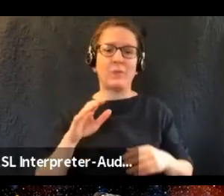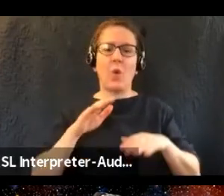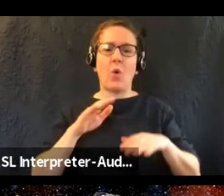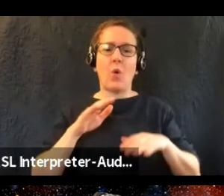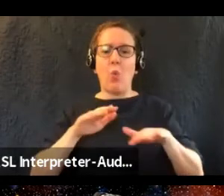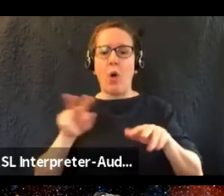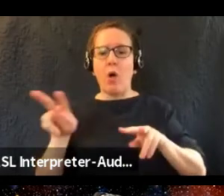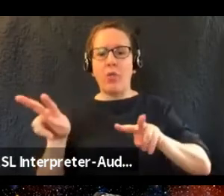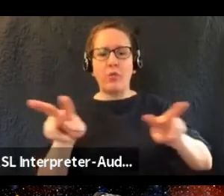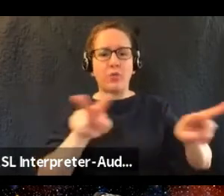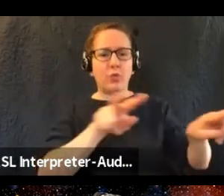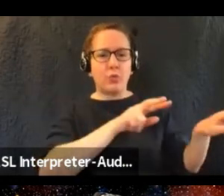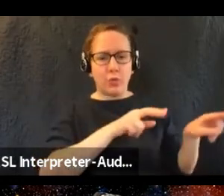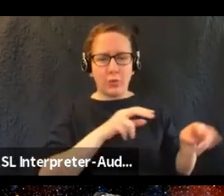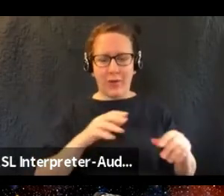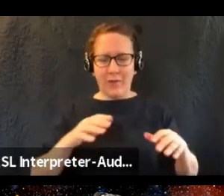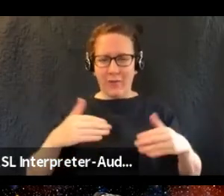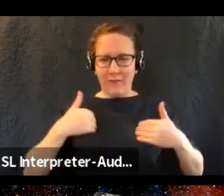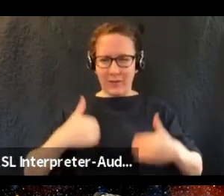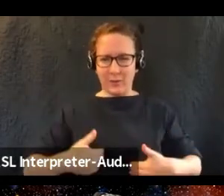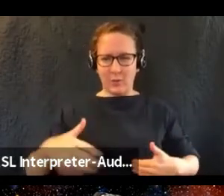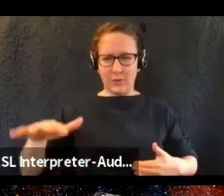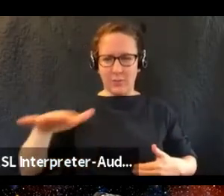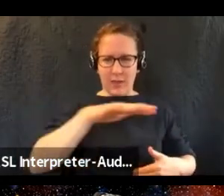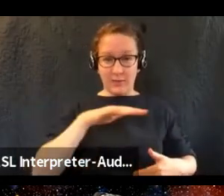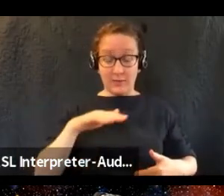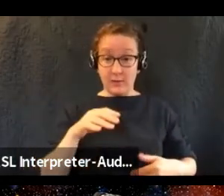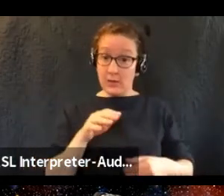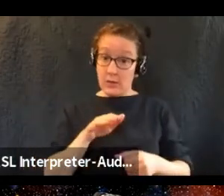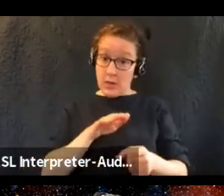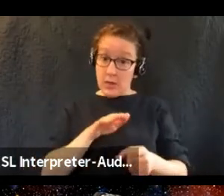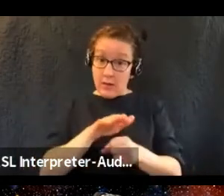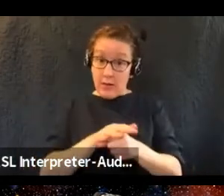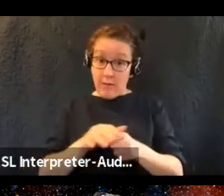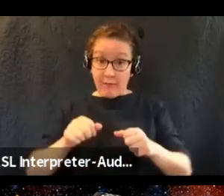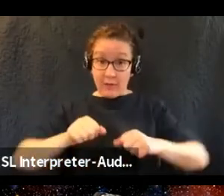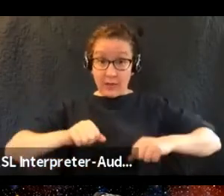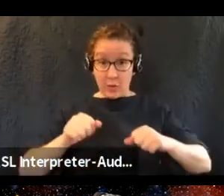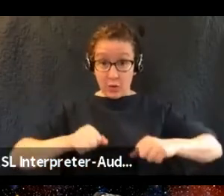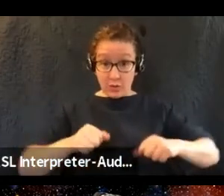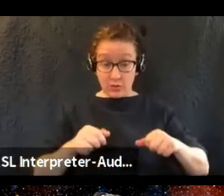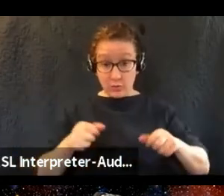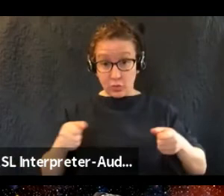Is there enough clearance for someone that uses a wheelchair or scooter to actually get to your office?